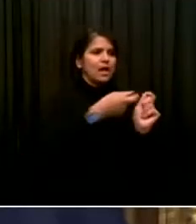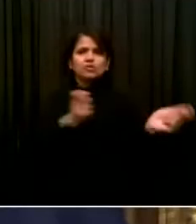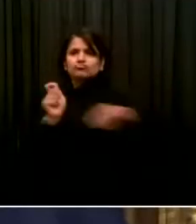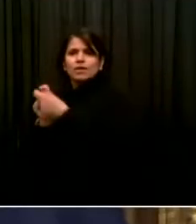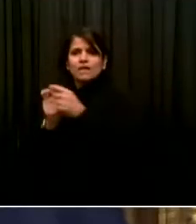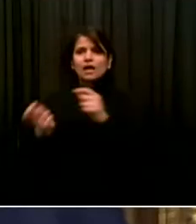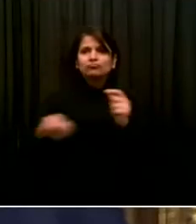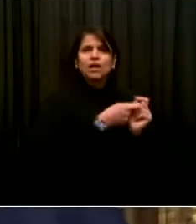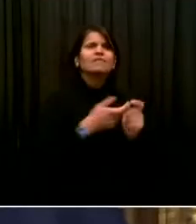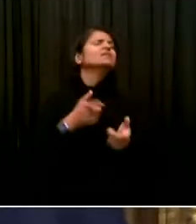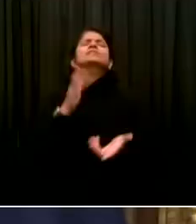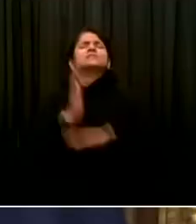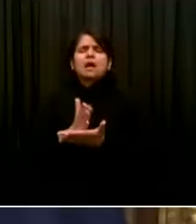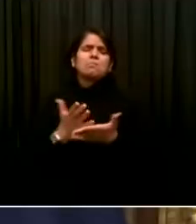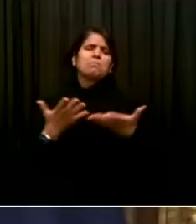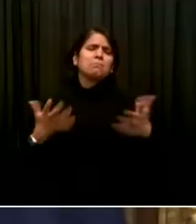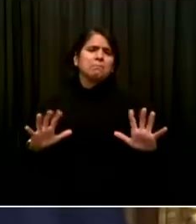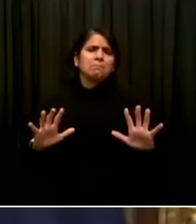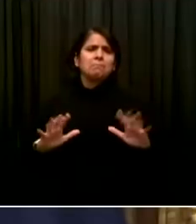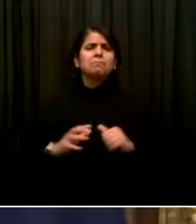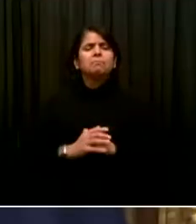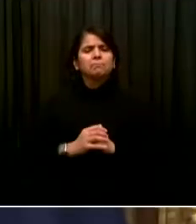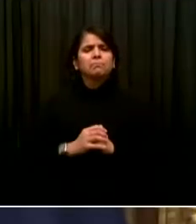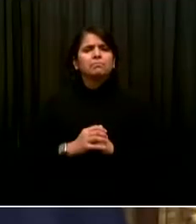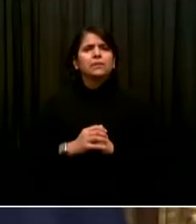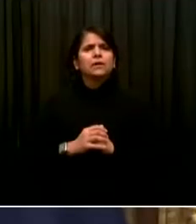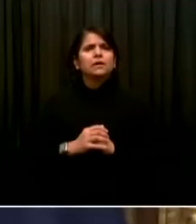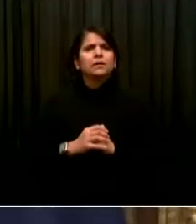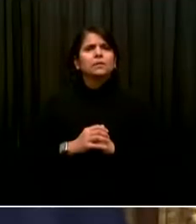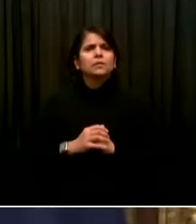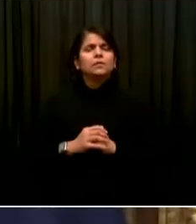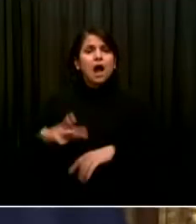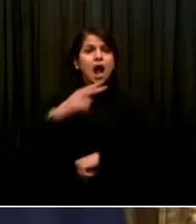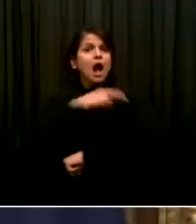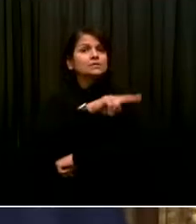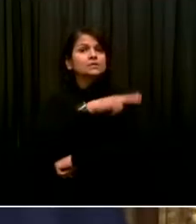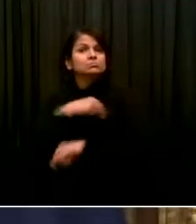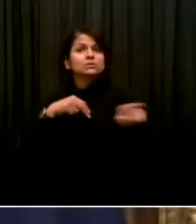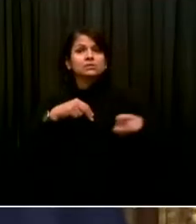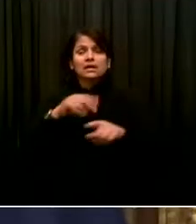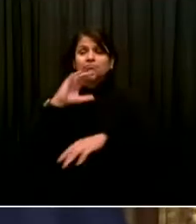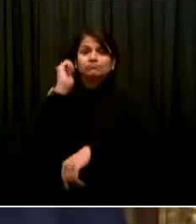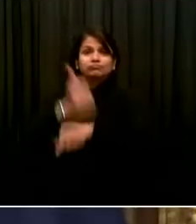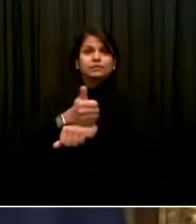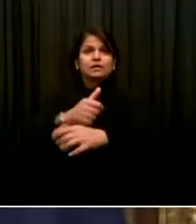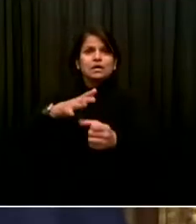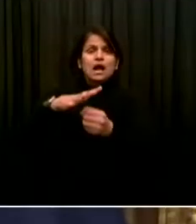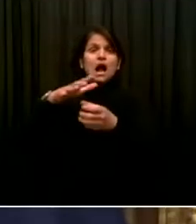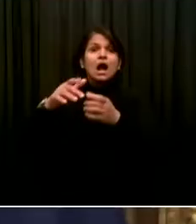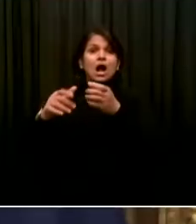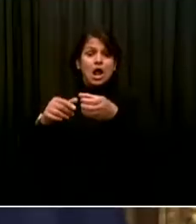THE HEALH T DERTPAMENT WILL EXPAND THIS INTERVENTION PROGRAM TO 10 ADITDIOL NA HOITSPALS IN THE COMMUNITY